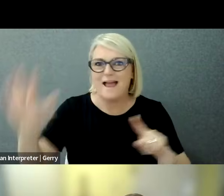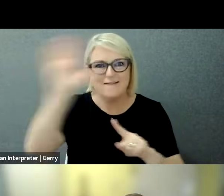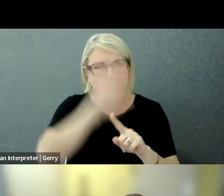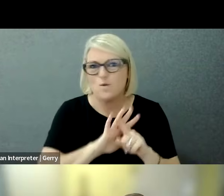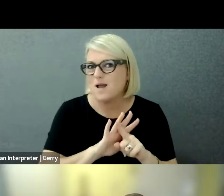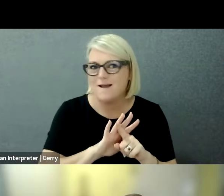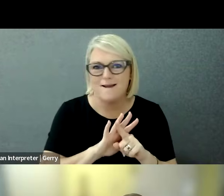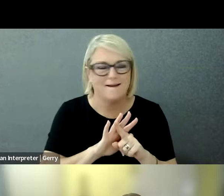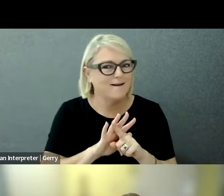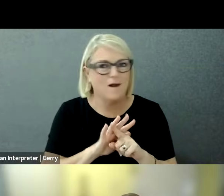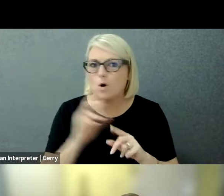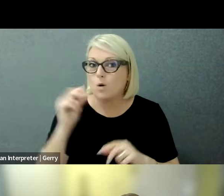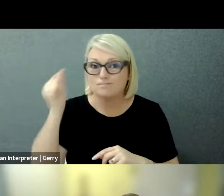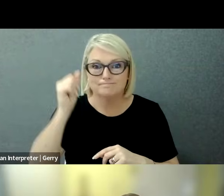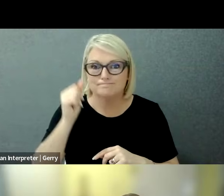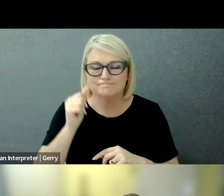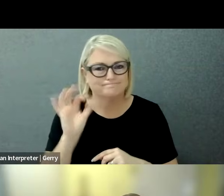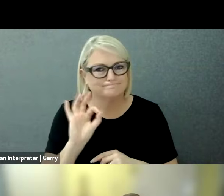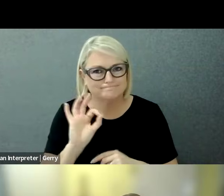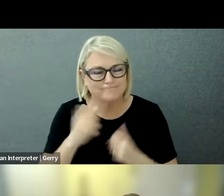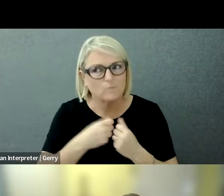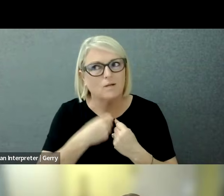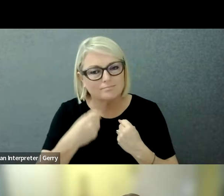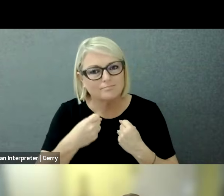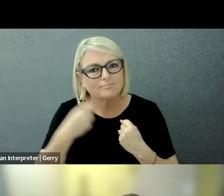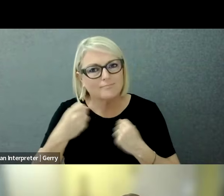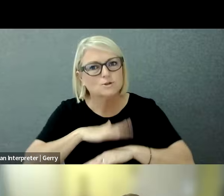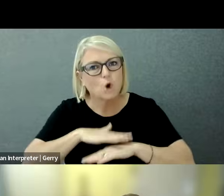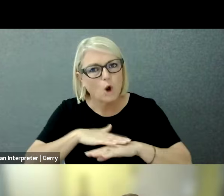our way into and we're going to have to be really generous with each other as we do that.